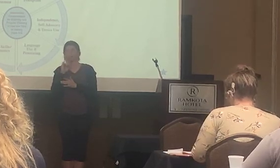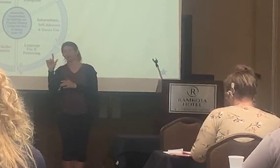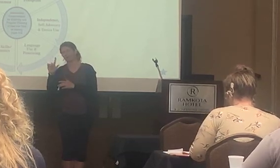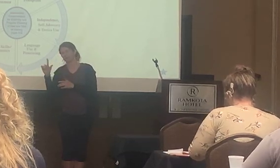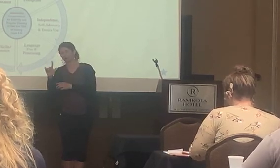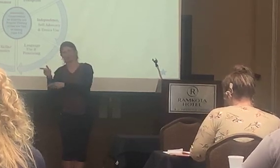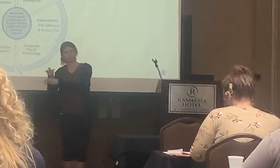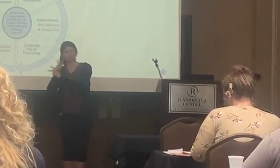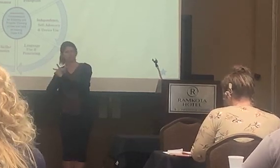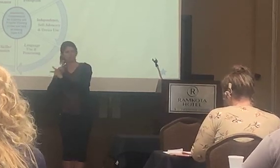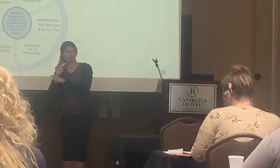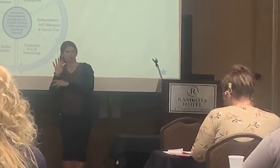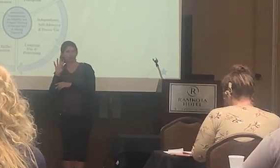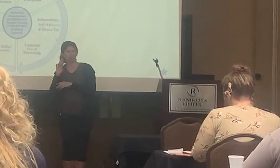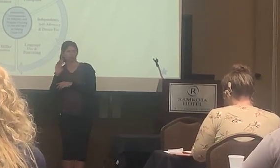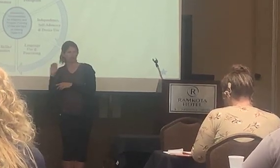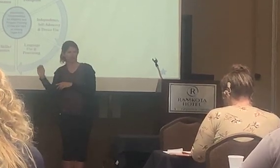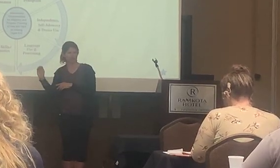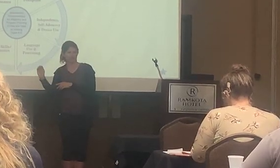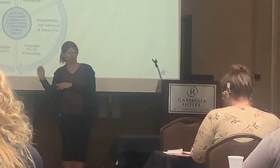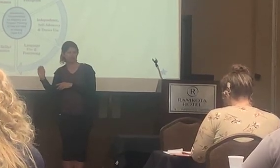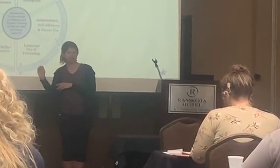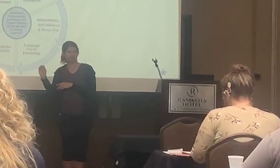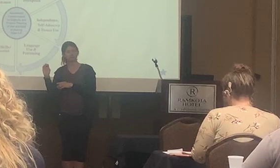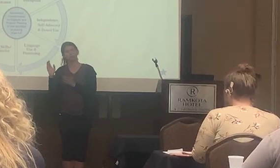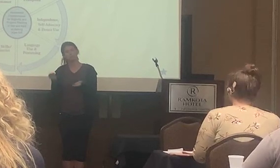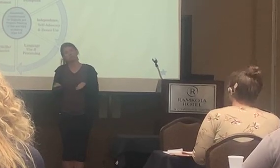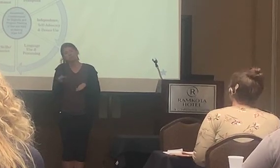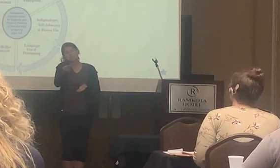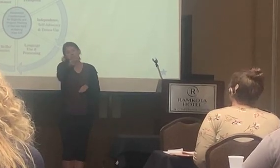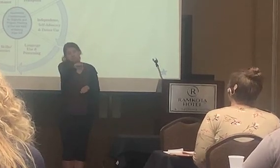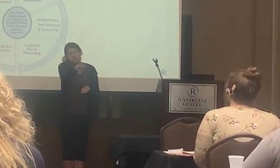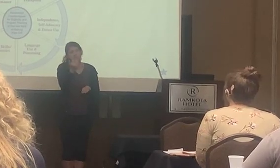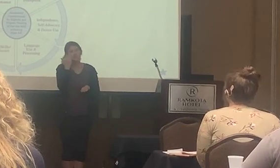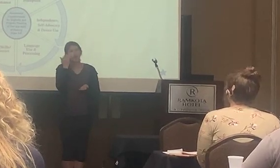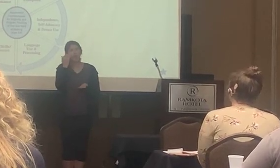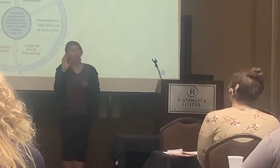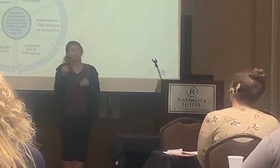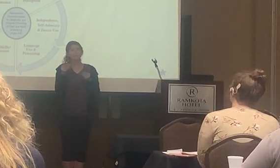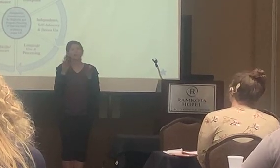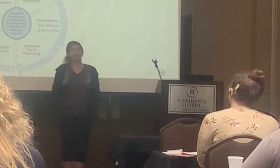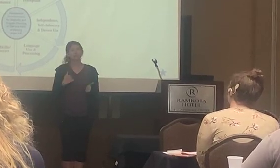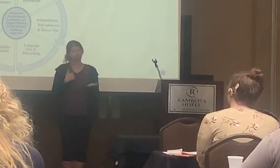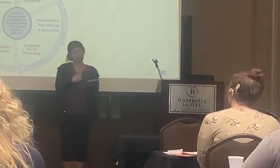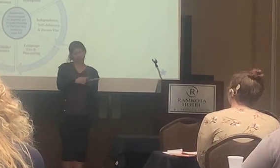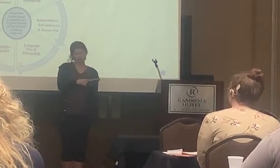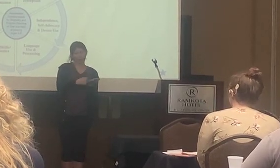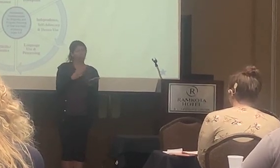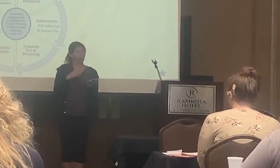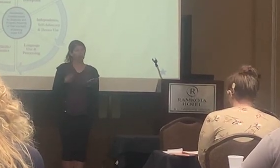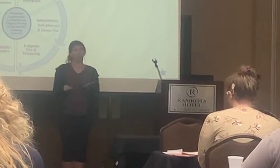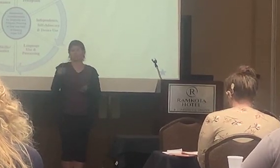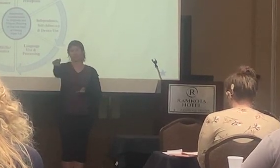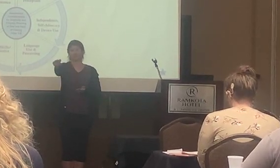so those are just we're giving that to you so that you can maybe know when your providers talk about that or you can actually bring that information to your providers